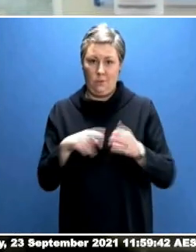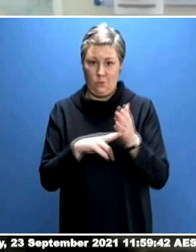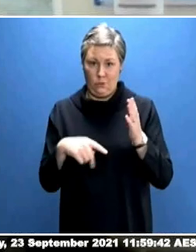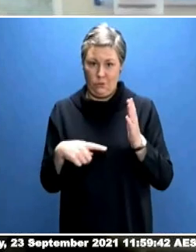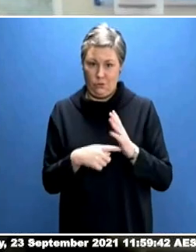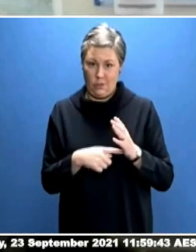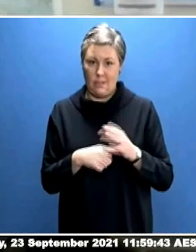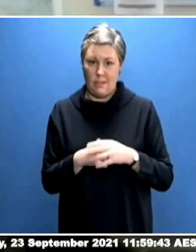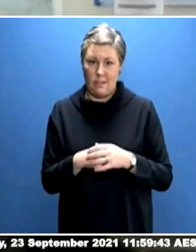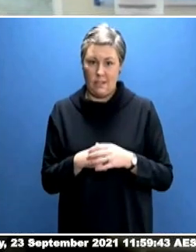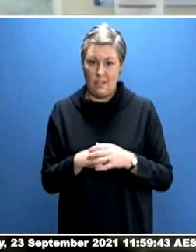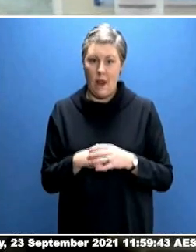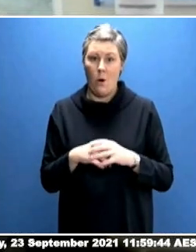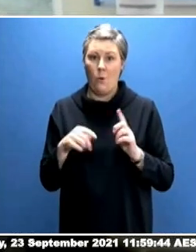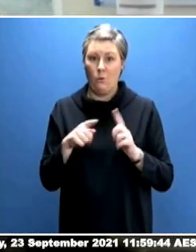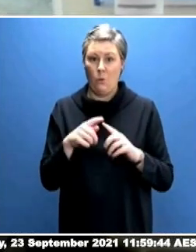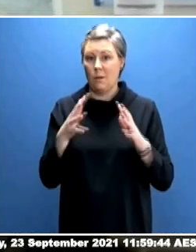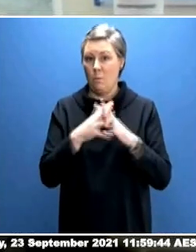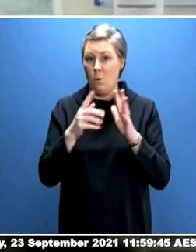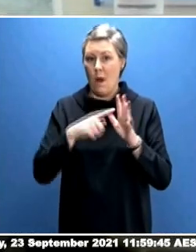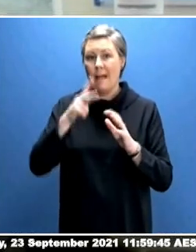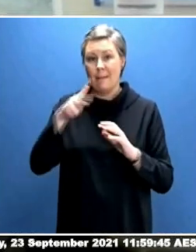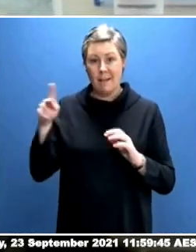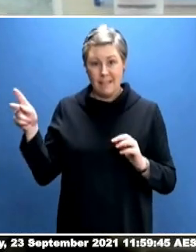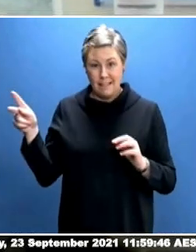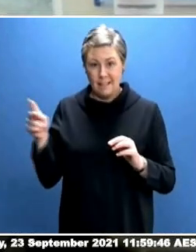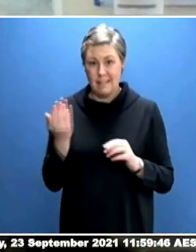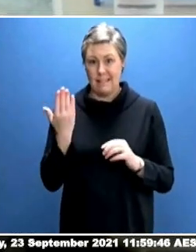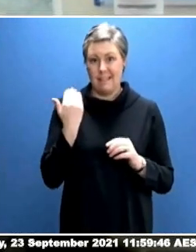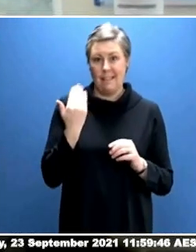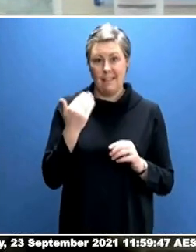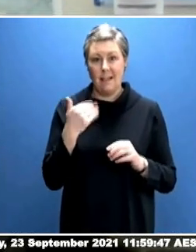long period in the Kimberley. I've recently been involved working on the NT Royal Commission.